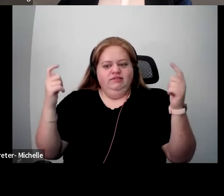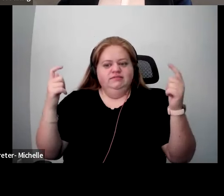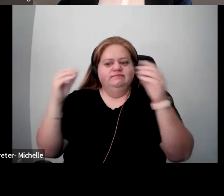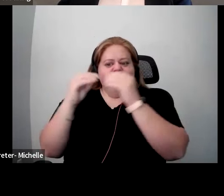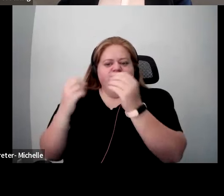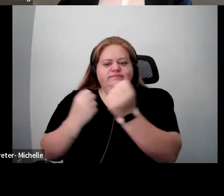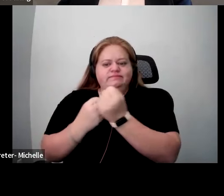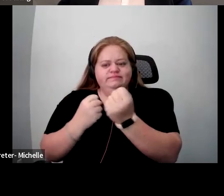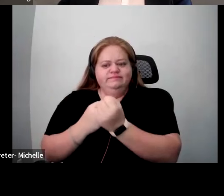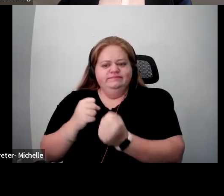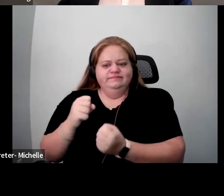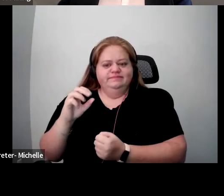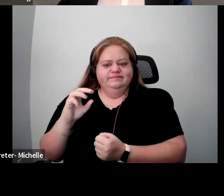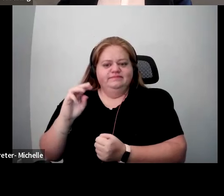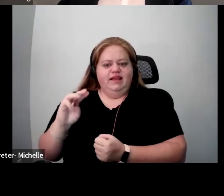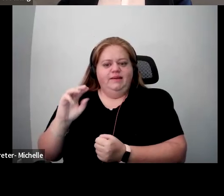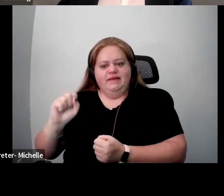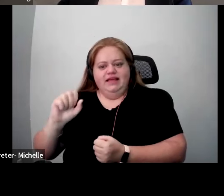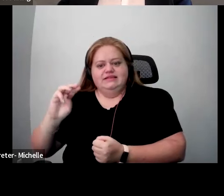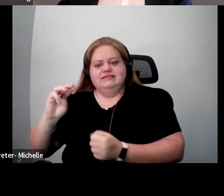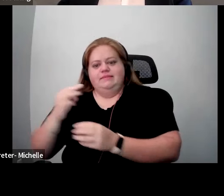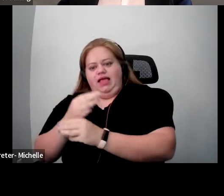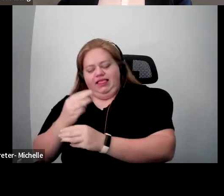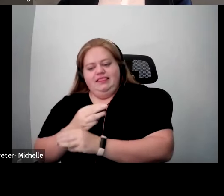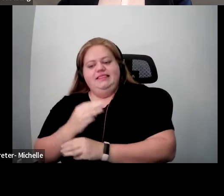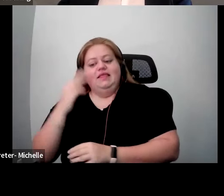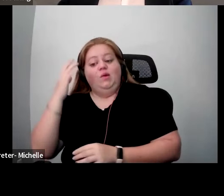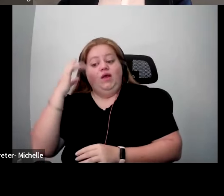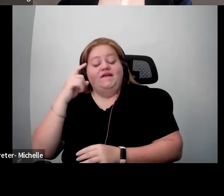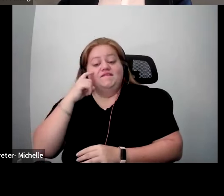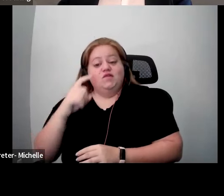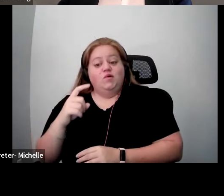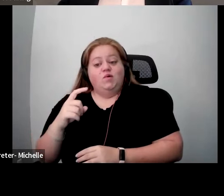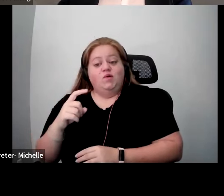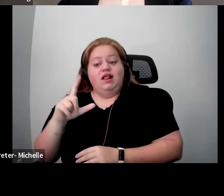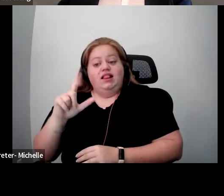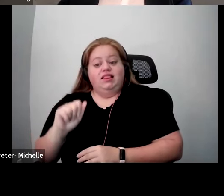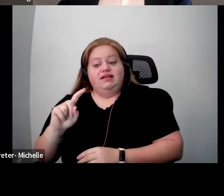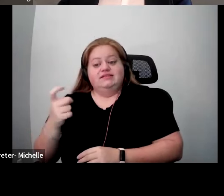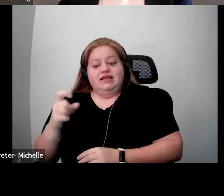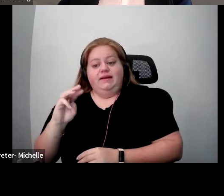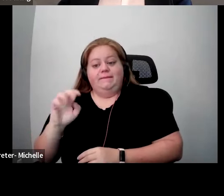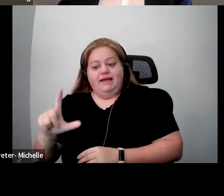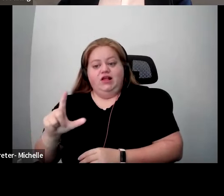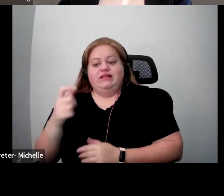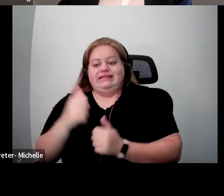package, like MS Maths. The reason is that for LaTeXML, for each package, it needs to get support.